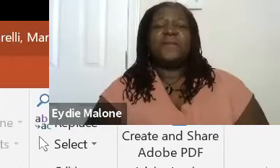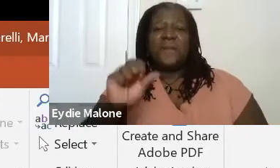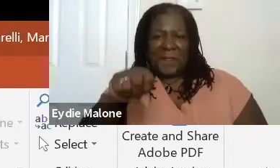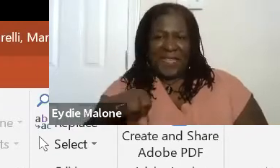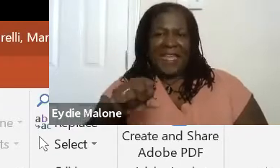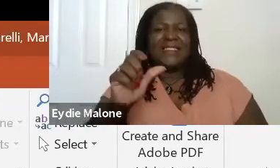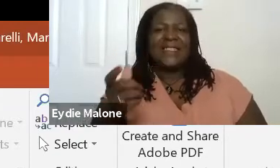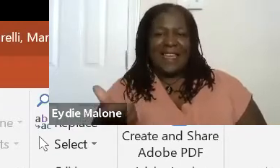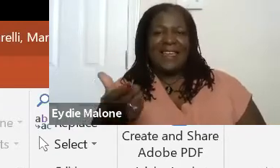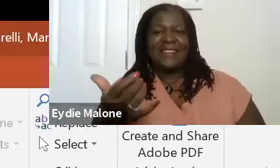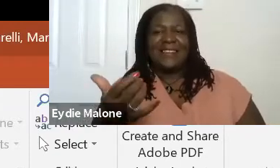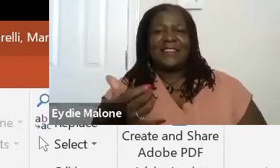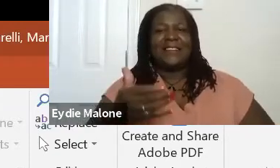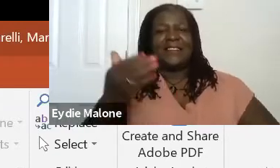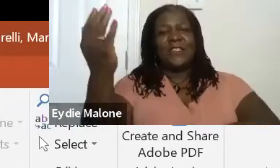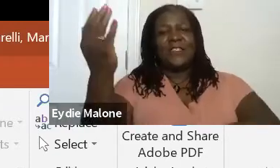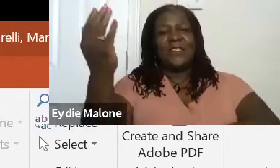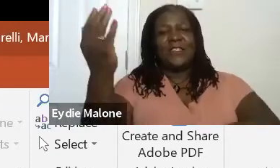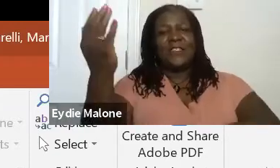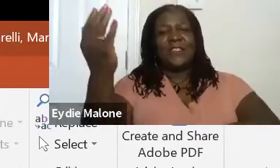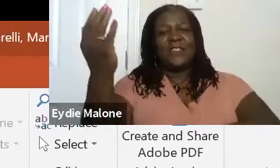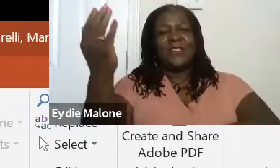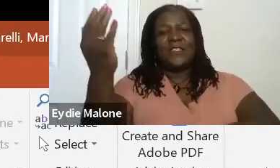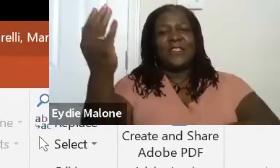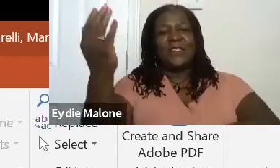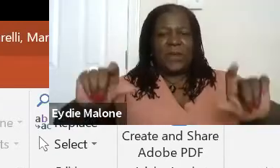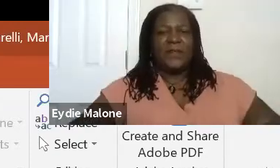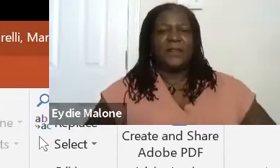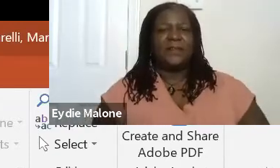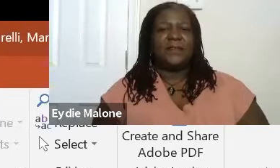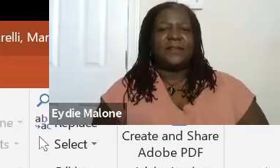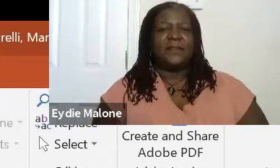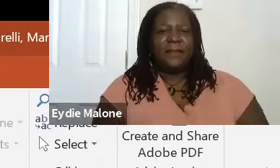in presentation mode. DR. MARY CICCARELLI: Yep.